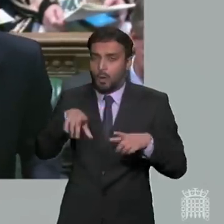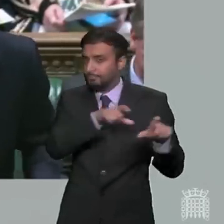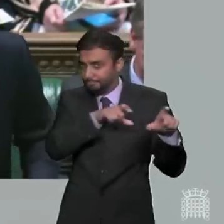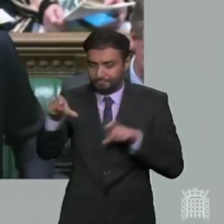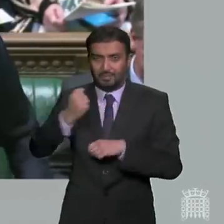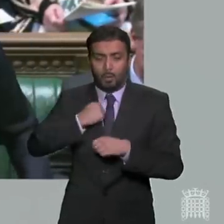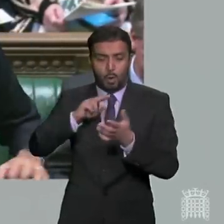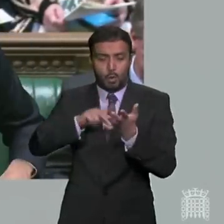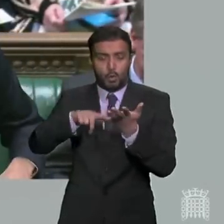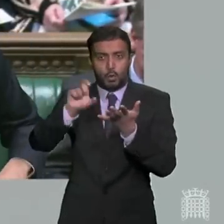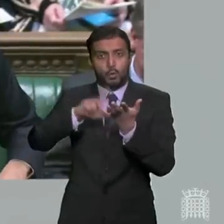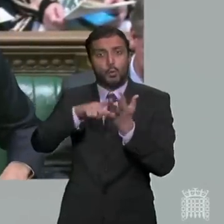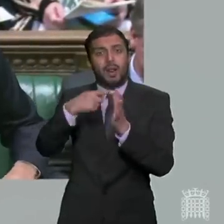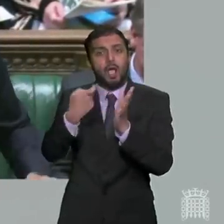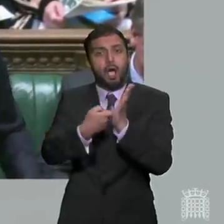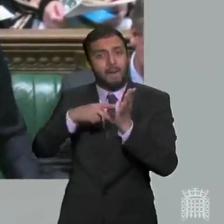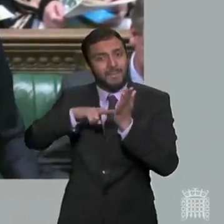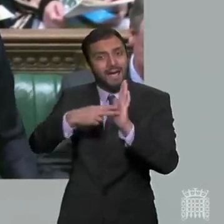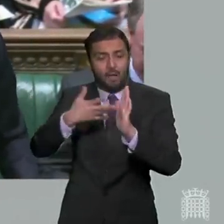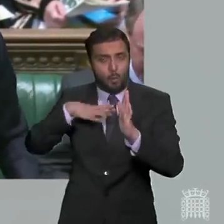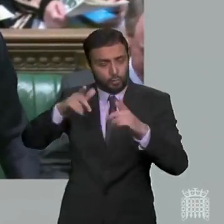Friend is right to acknowledge that small modular and advanced nuclear reactors have